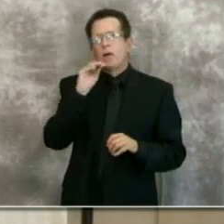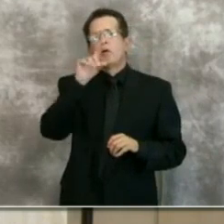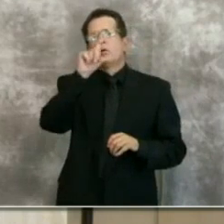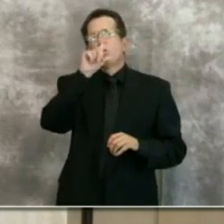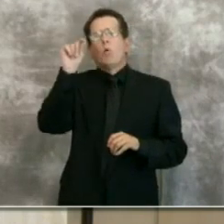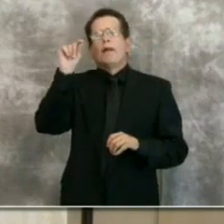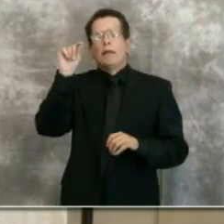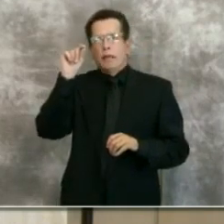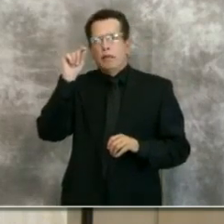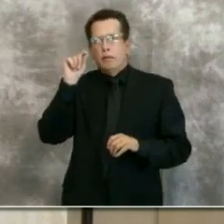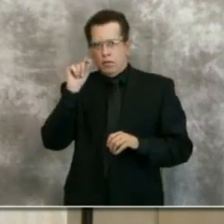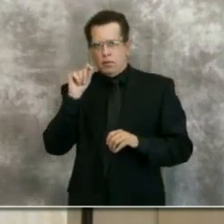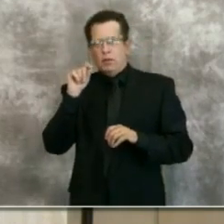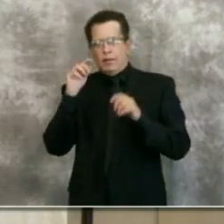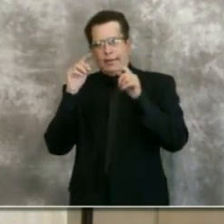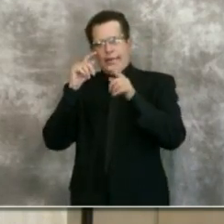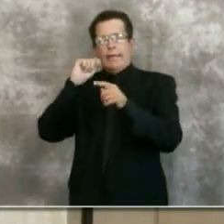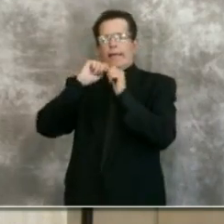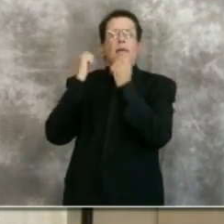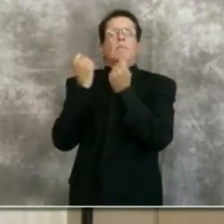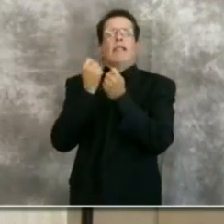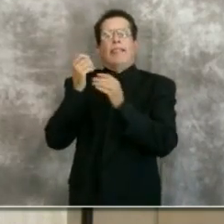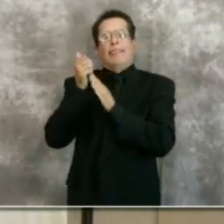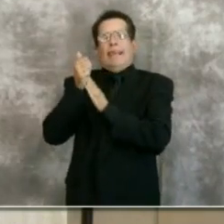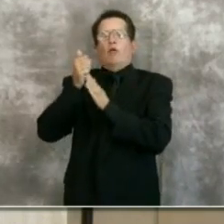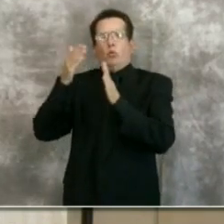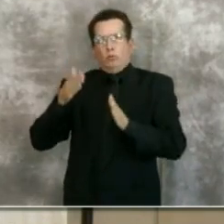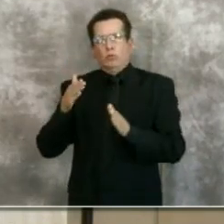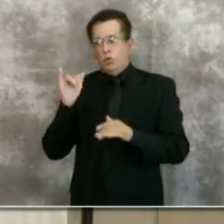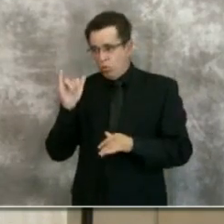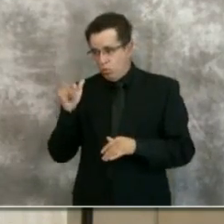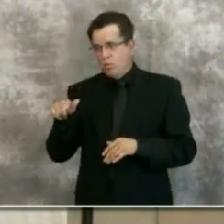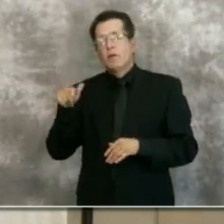STAFF CONTRACTORS PROMOTING 20